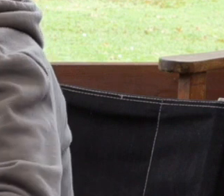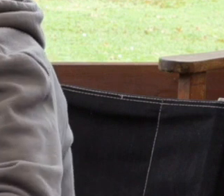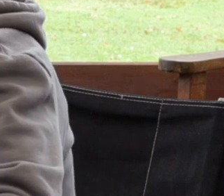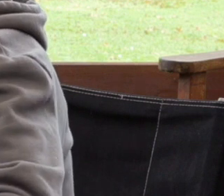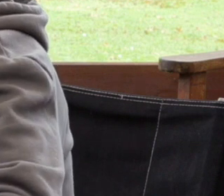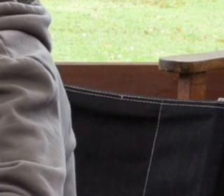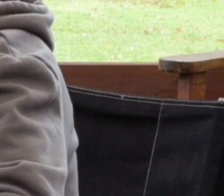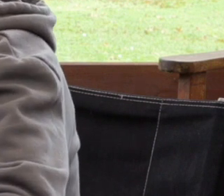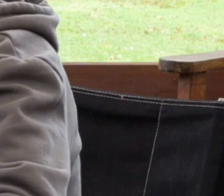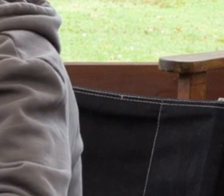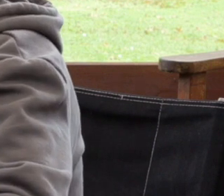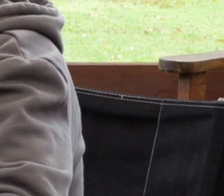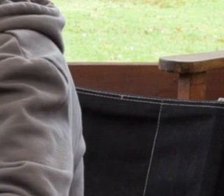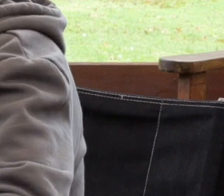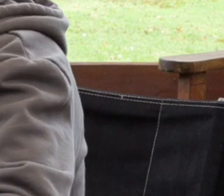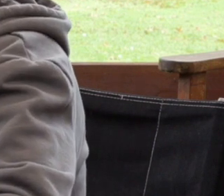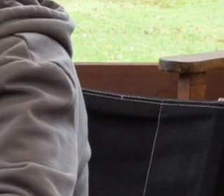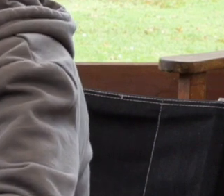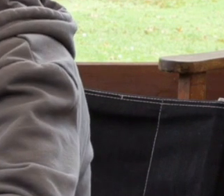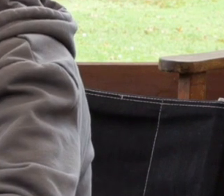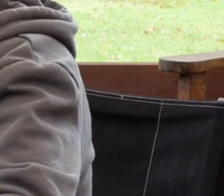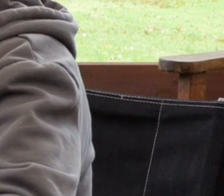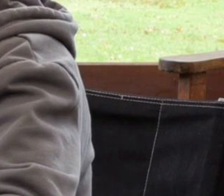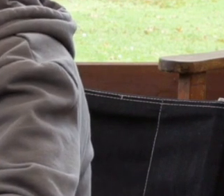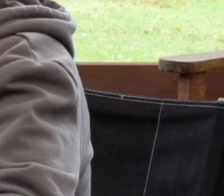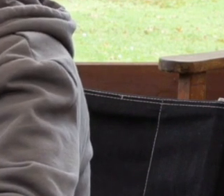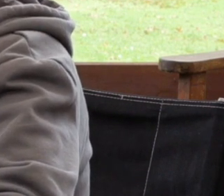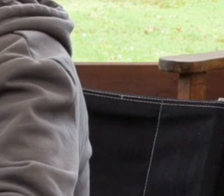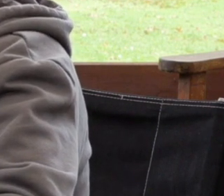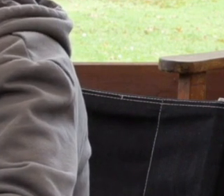Have you got a coffee? Mmm.